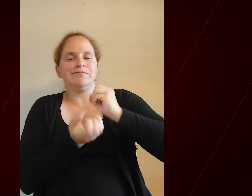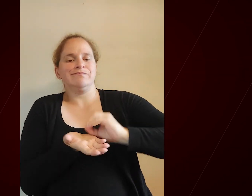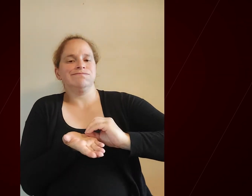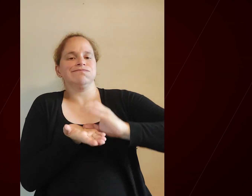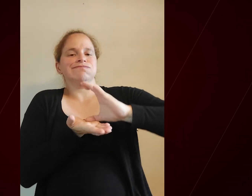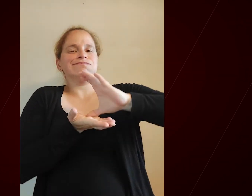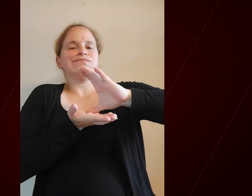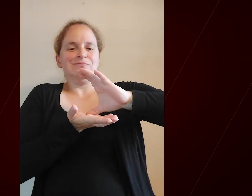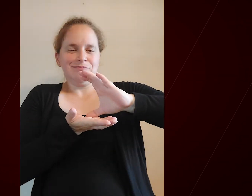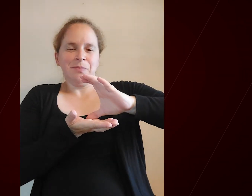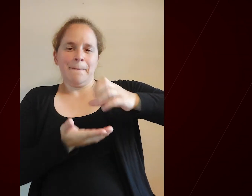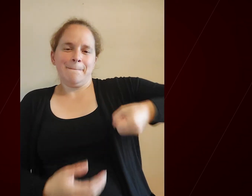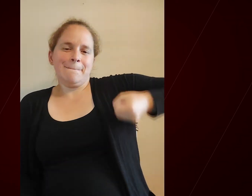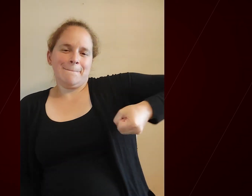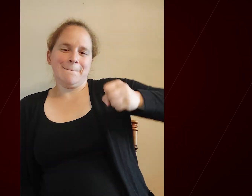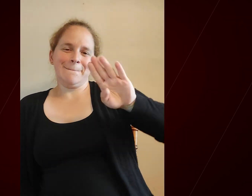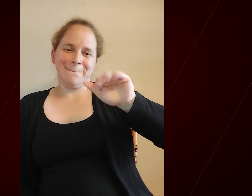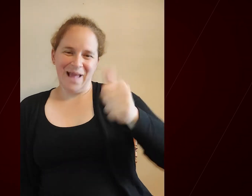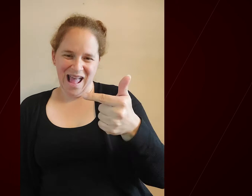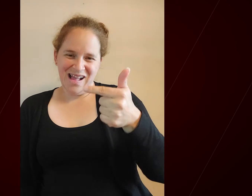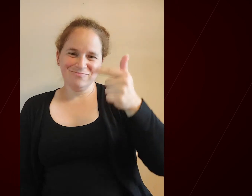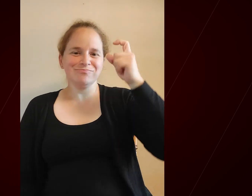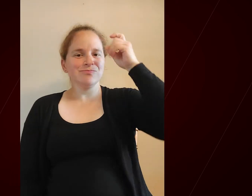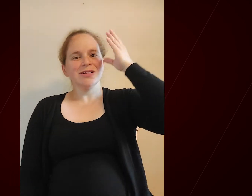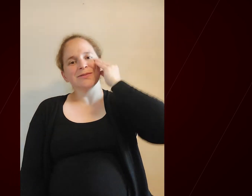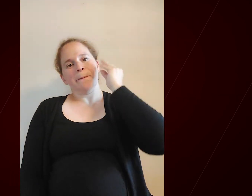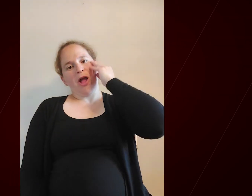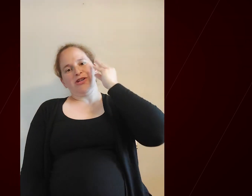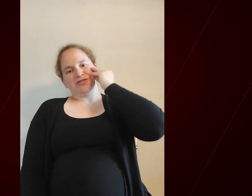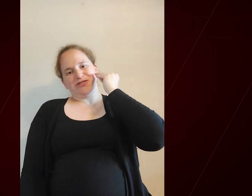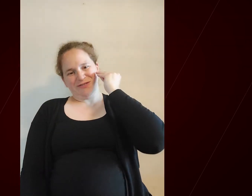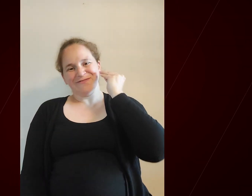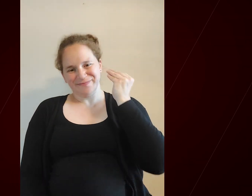and sexual assault which builds our experiences.